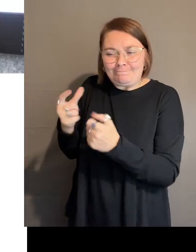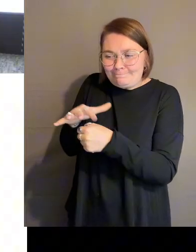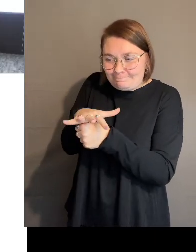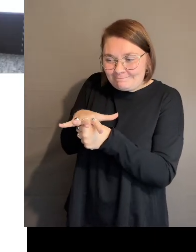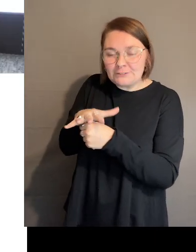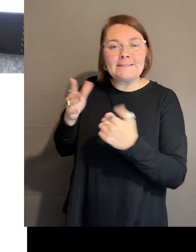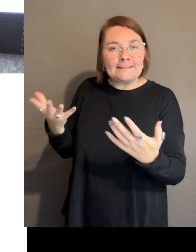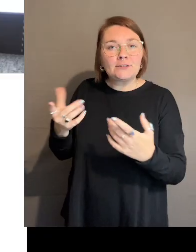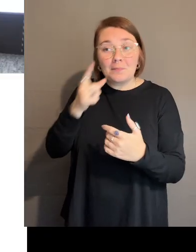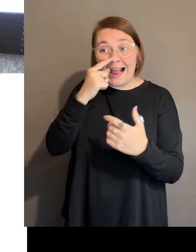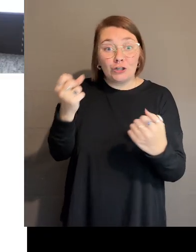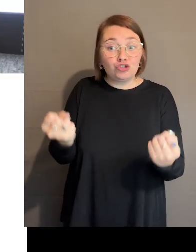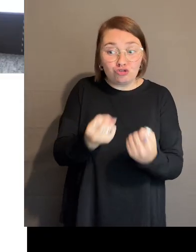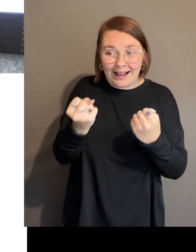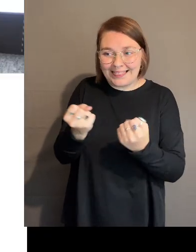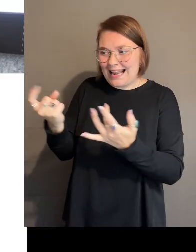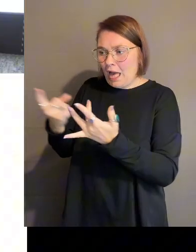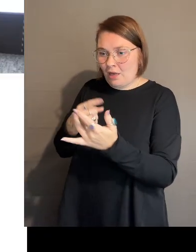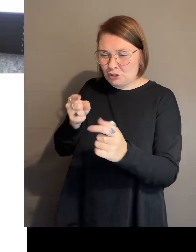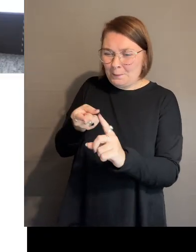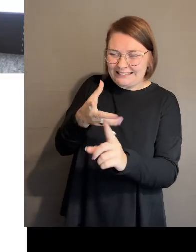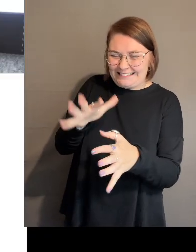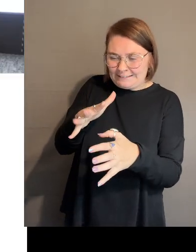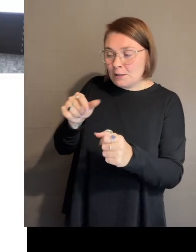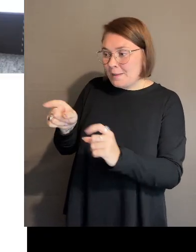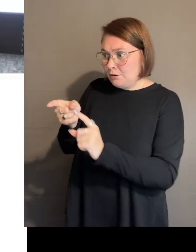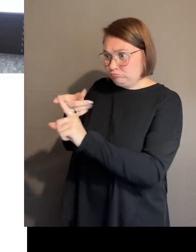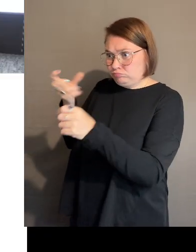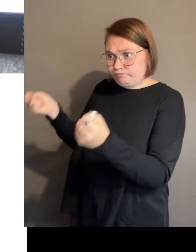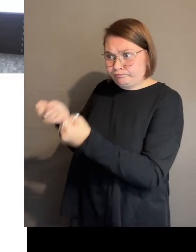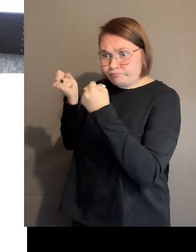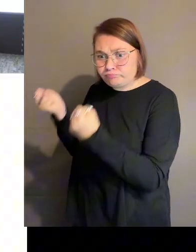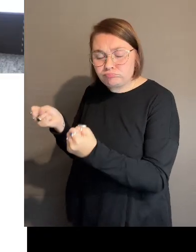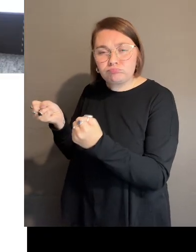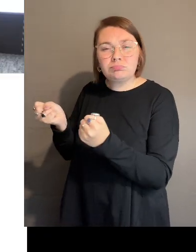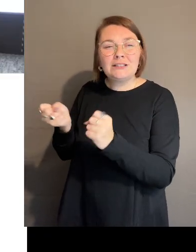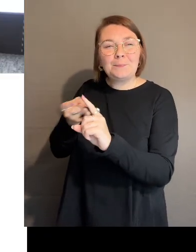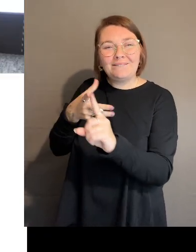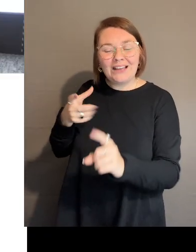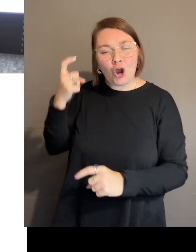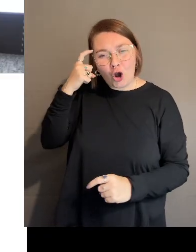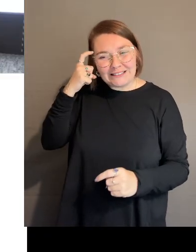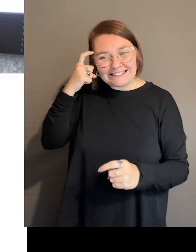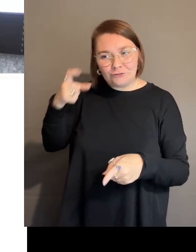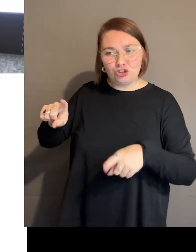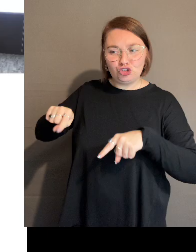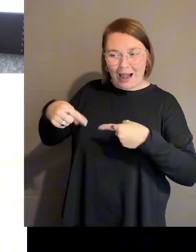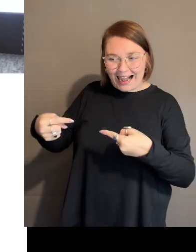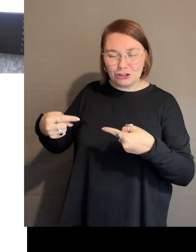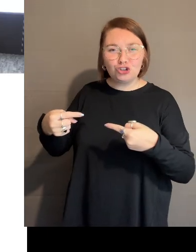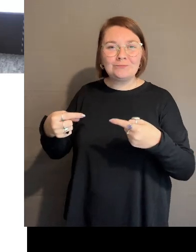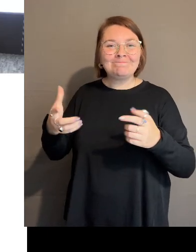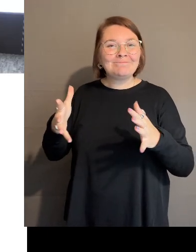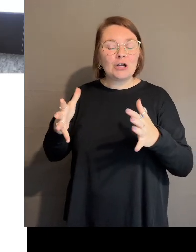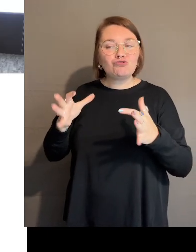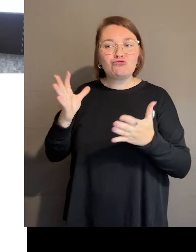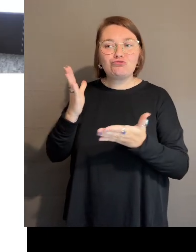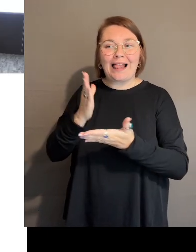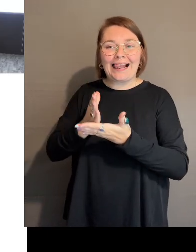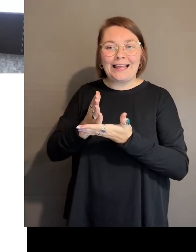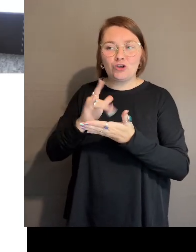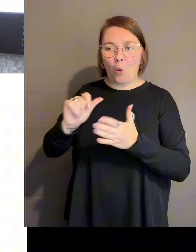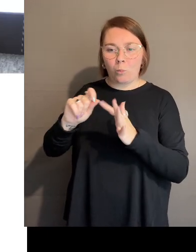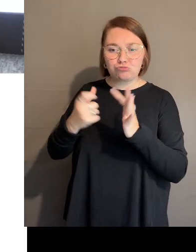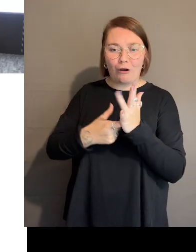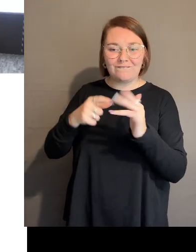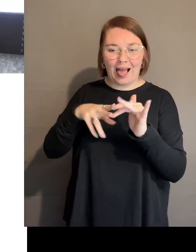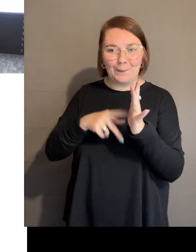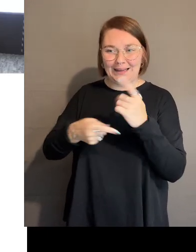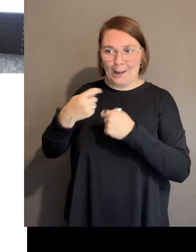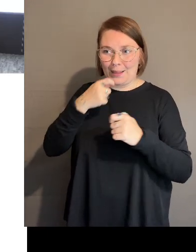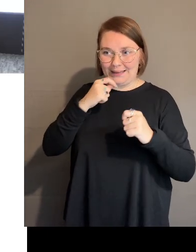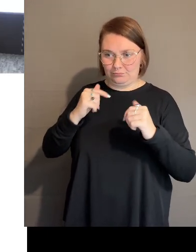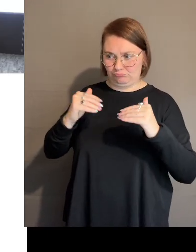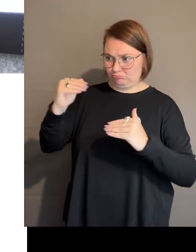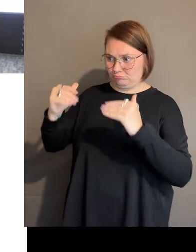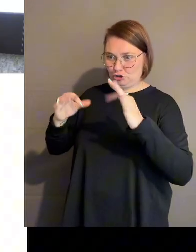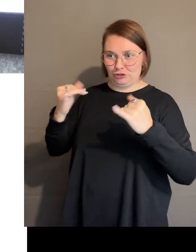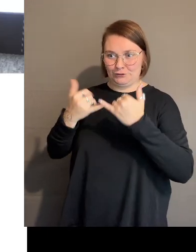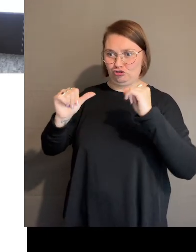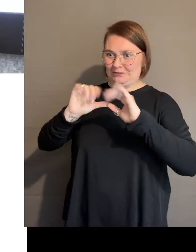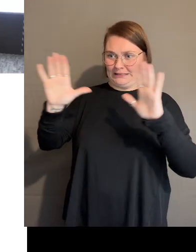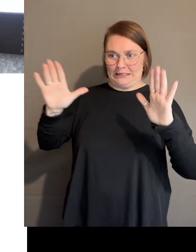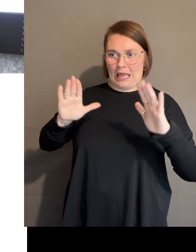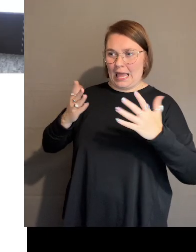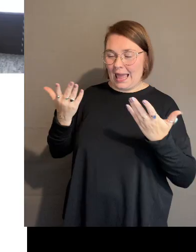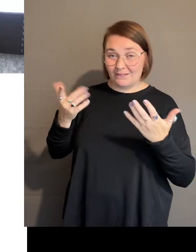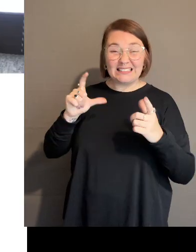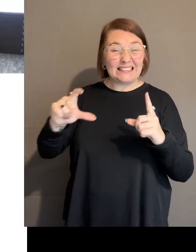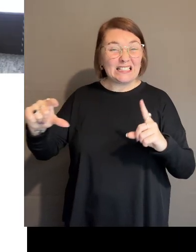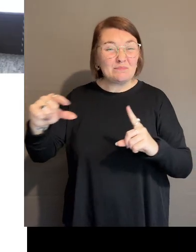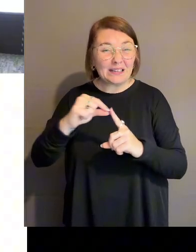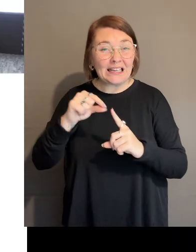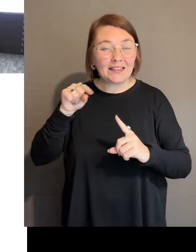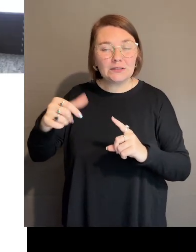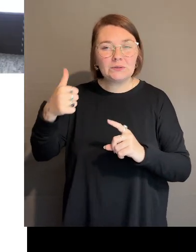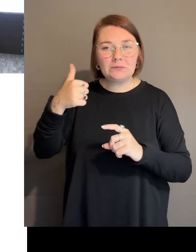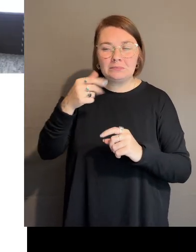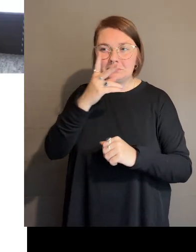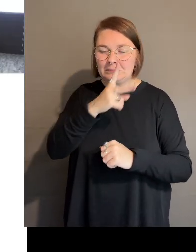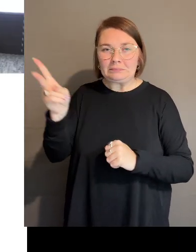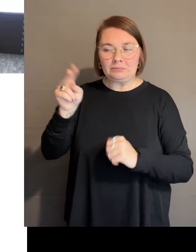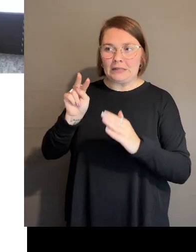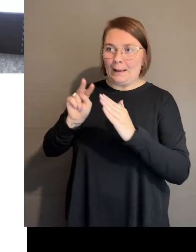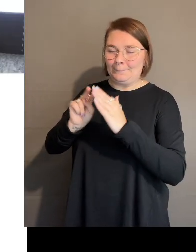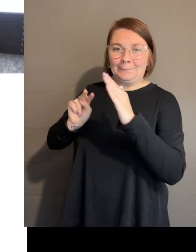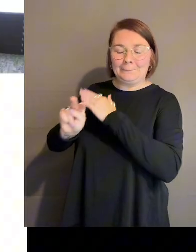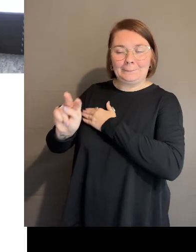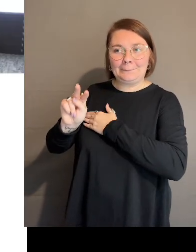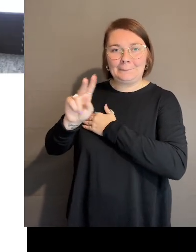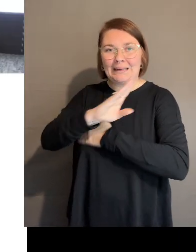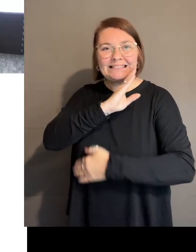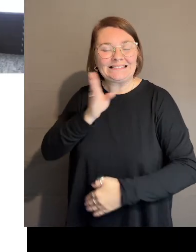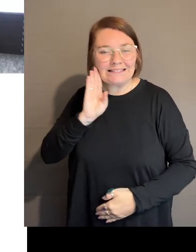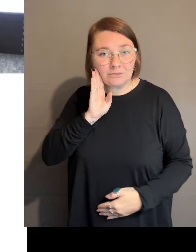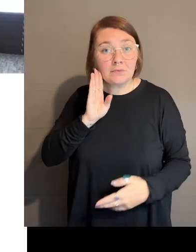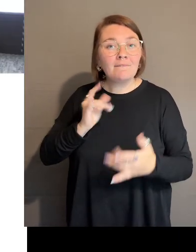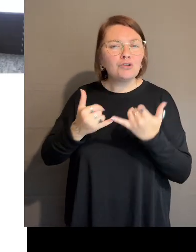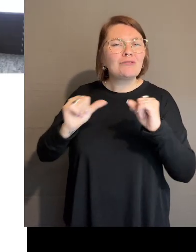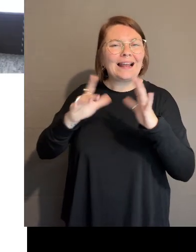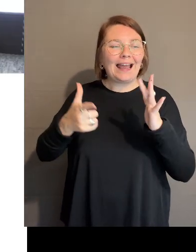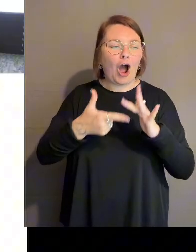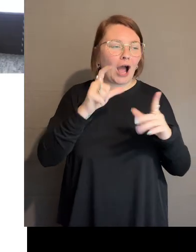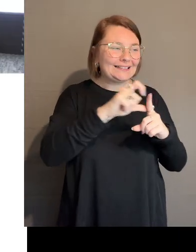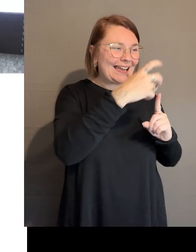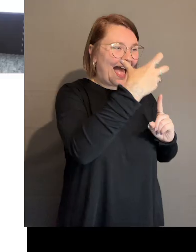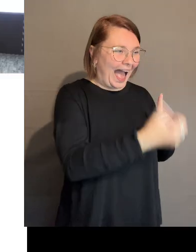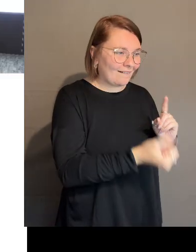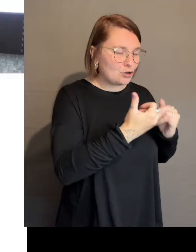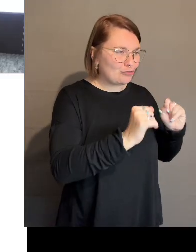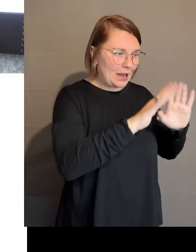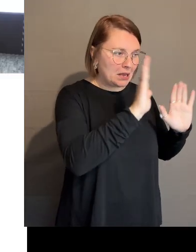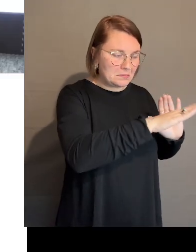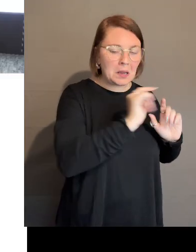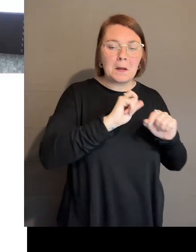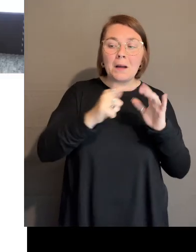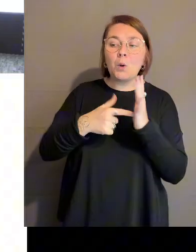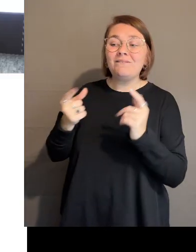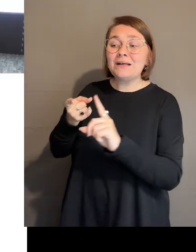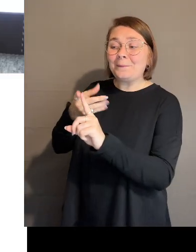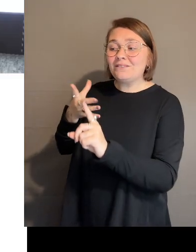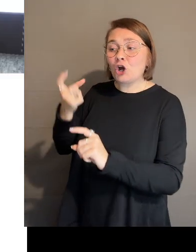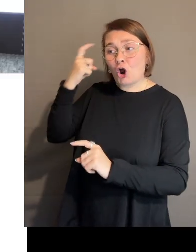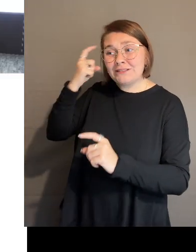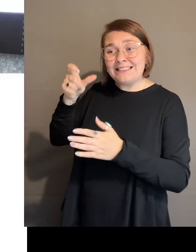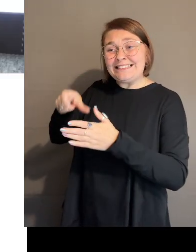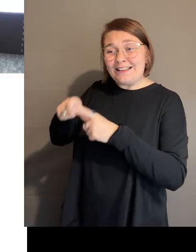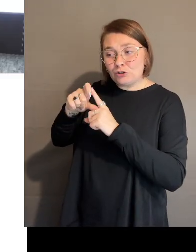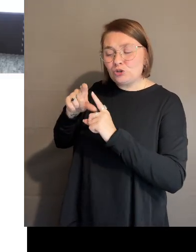And then you can have strength in other areas. So when you're looking at specific cognitive challenges, it tends to be an uneven profile, if you will. And this, in cerebral palsy, I would say, gets overlooked quite a bit. It's clear often if you have intellectual disability, but the kids that have specific cognitive difficulties.